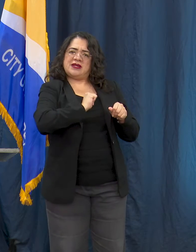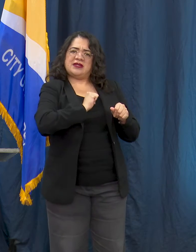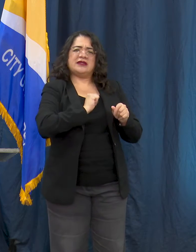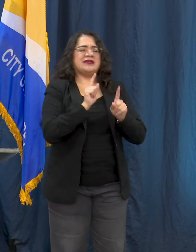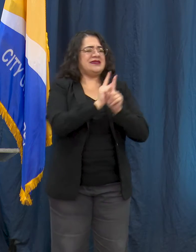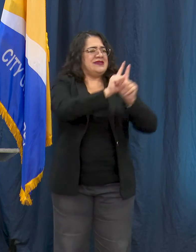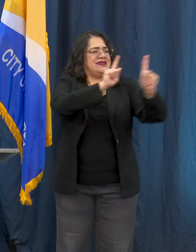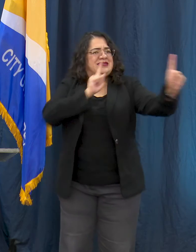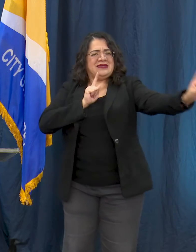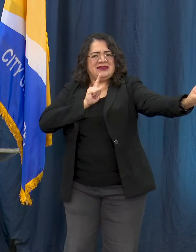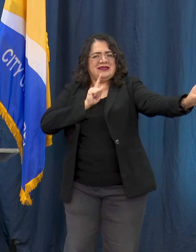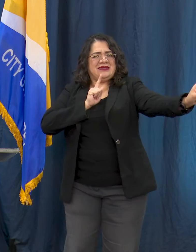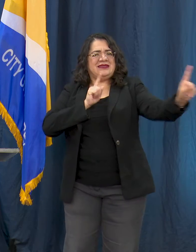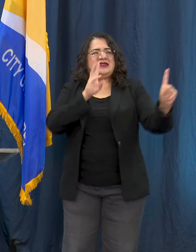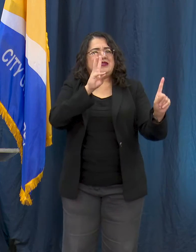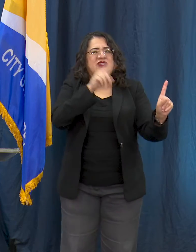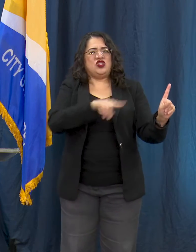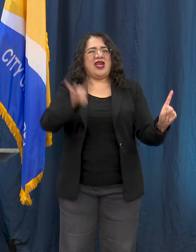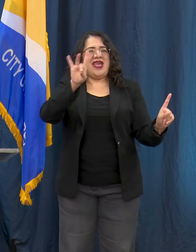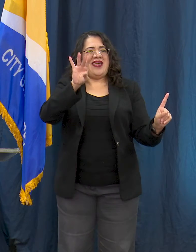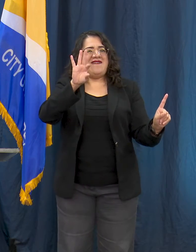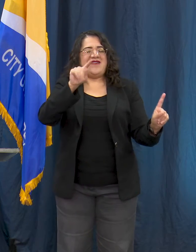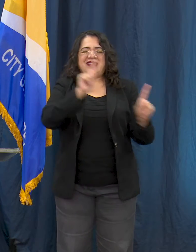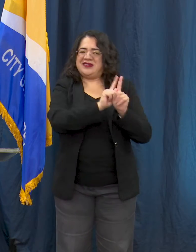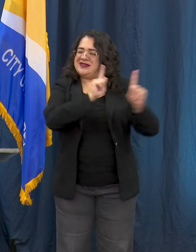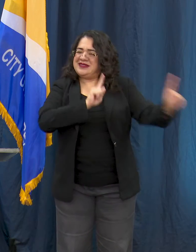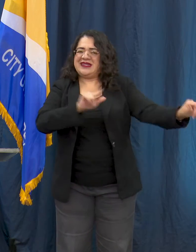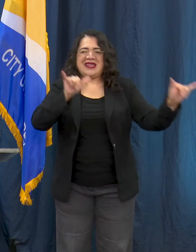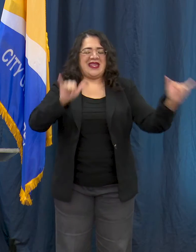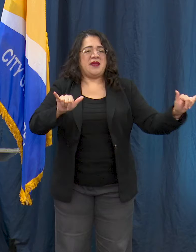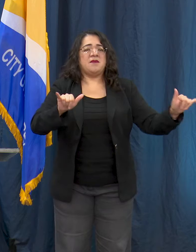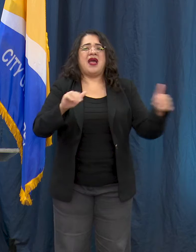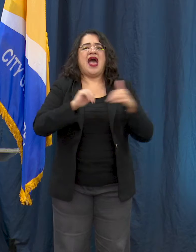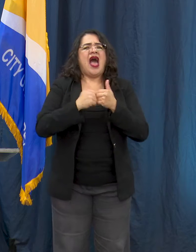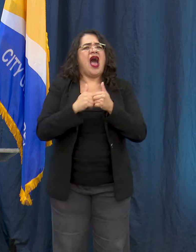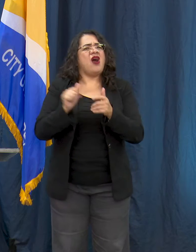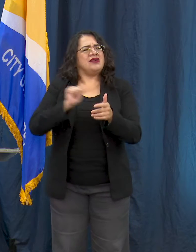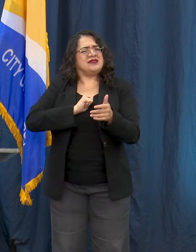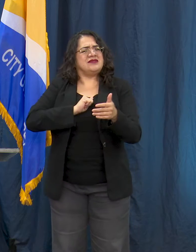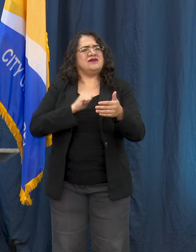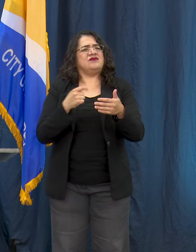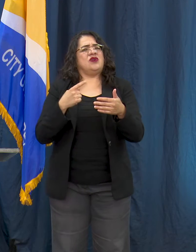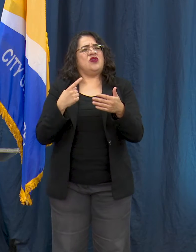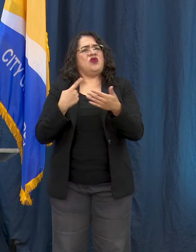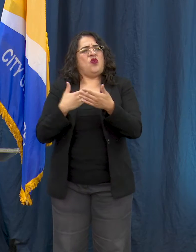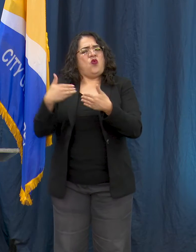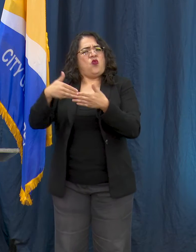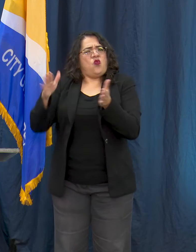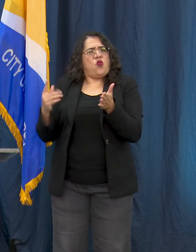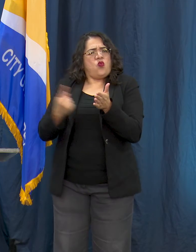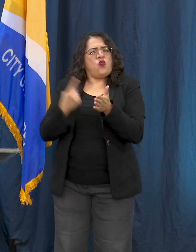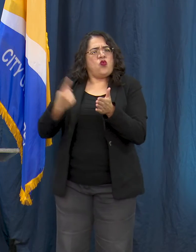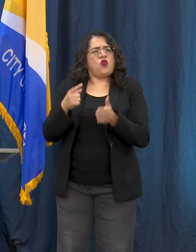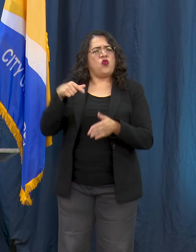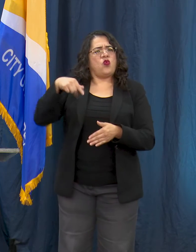at all times. For more information about how to quarantine, please refer to the home quarantine instructions on our website.